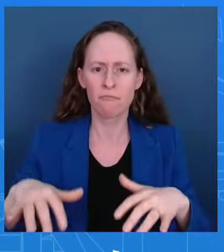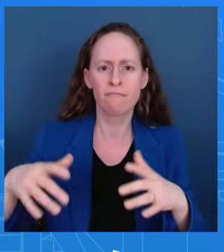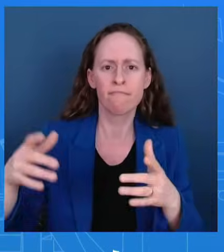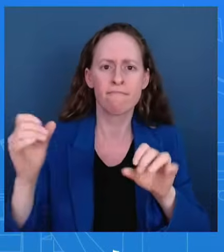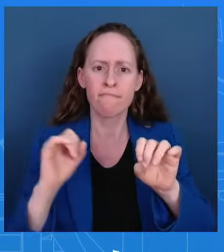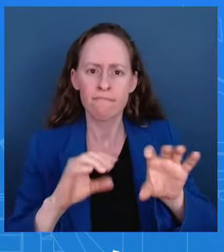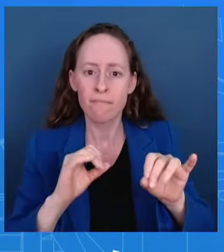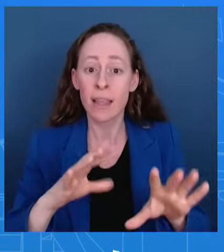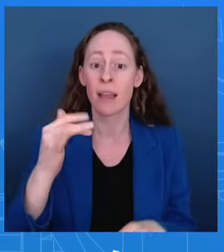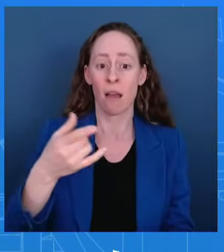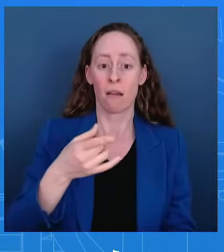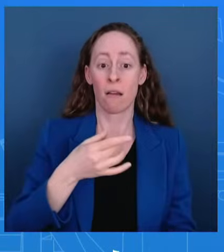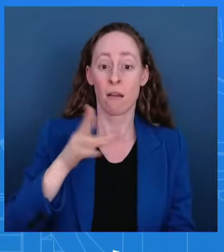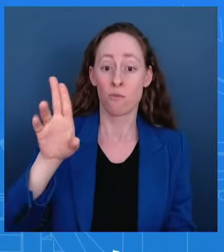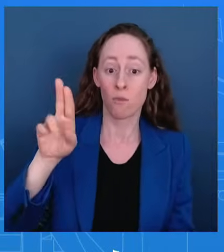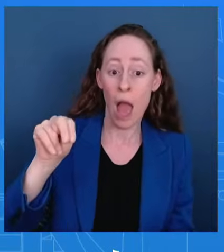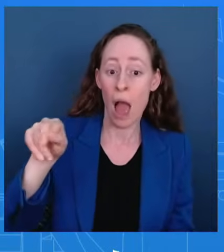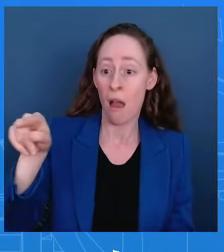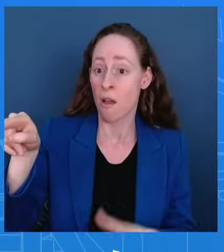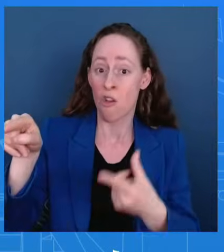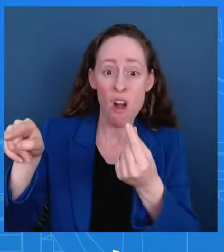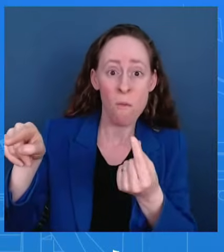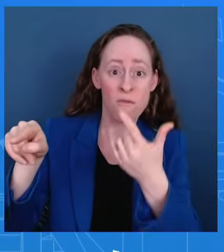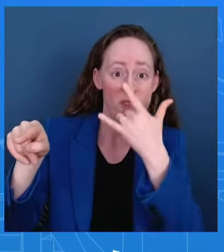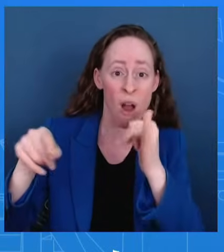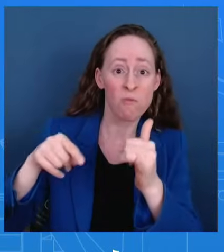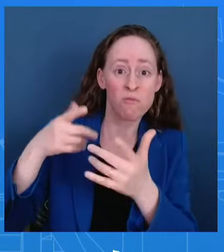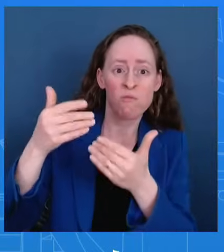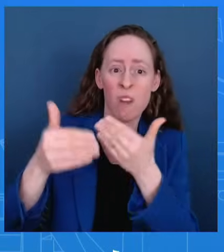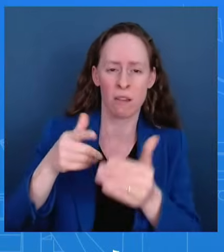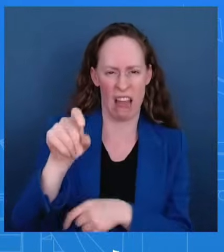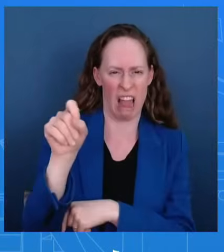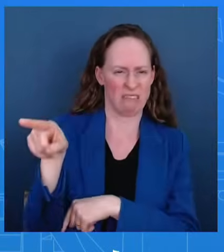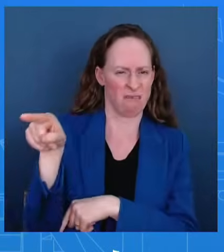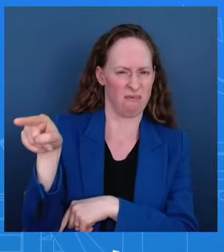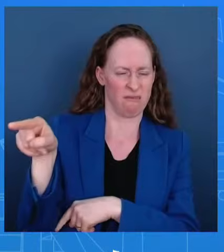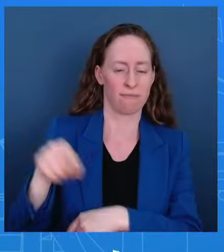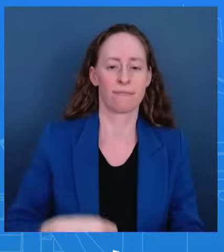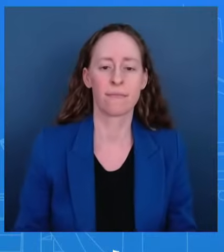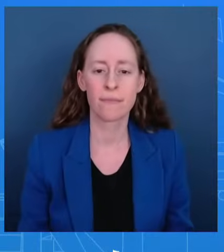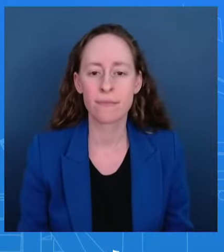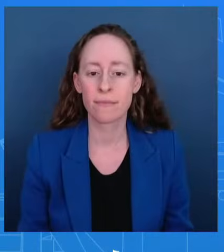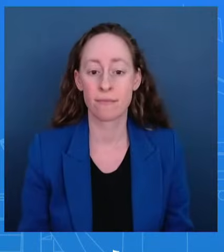When you get the material ashore, it goes into what we would call a marshalling area.